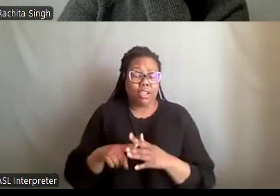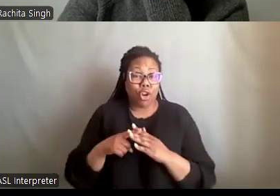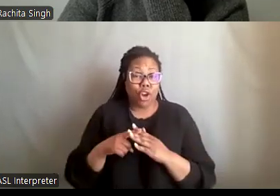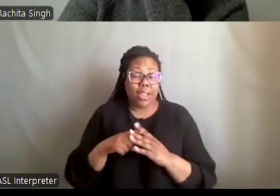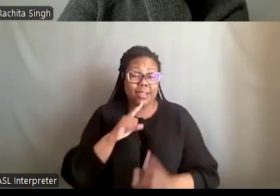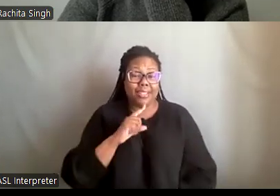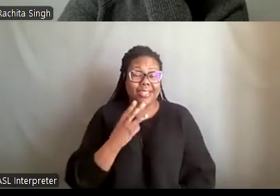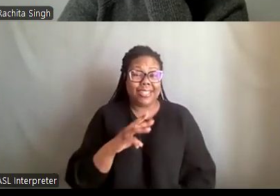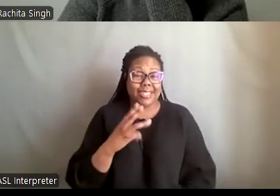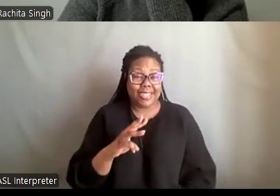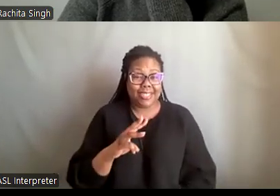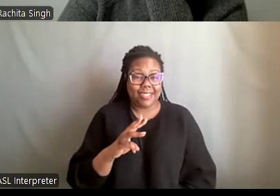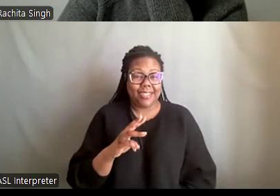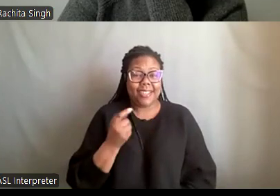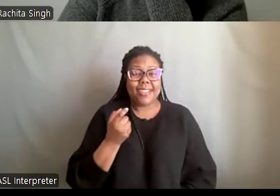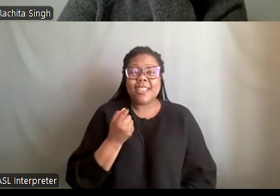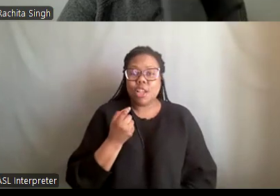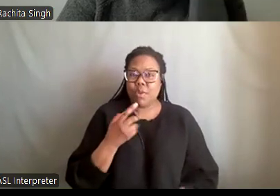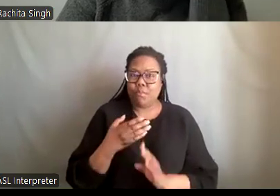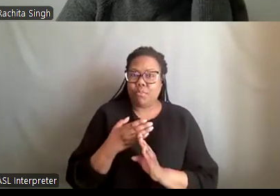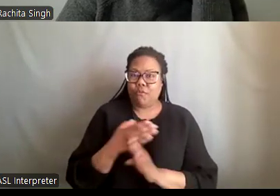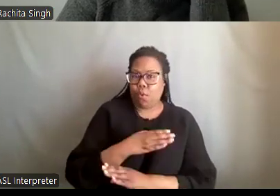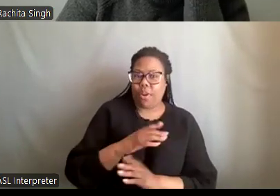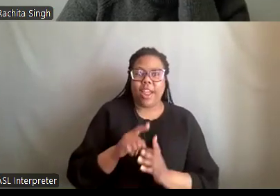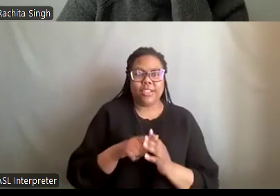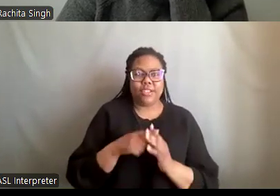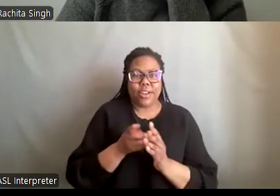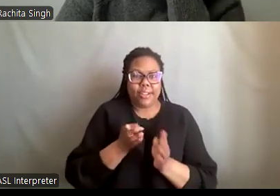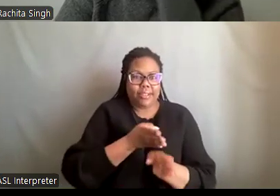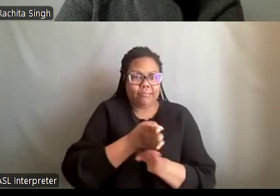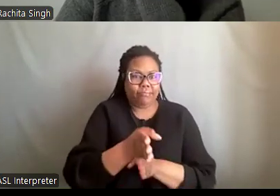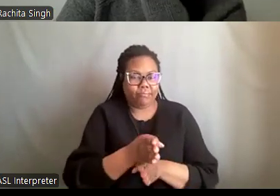the age of 16. So I was doing this a little bit before I got